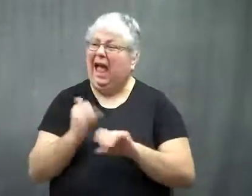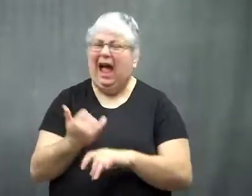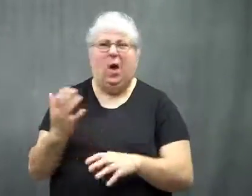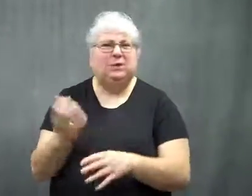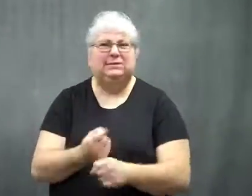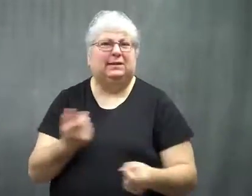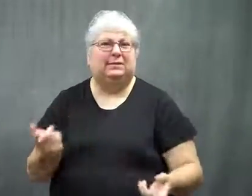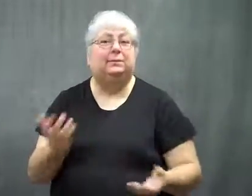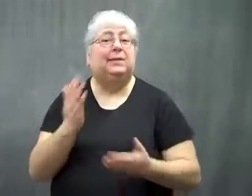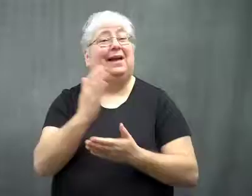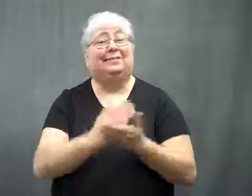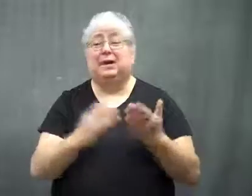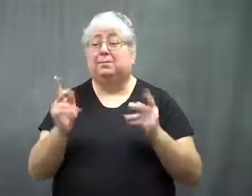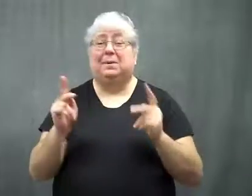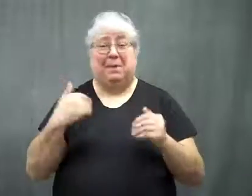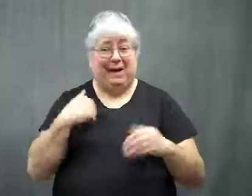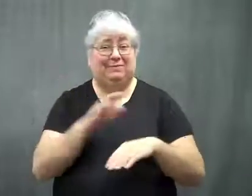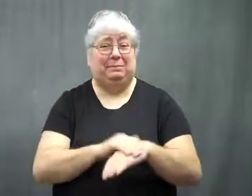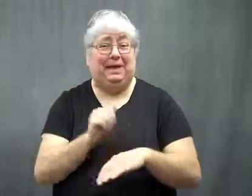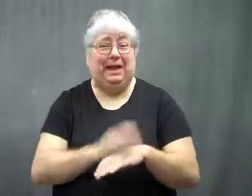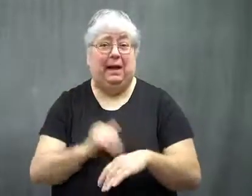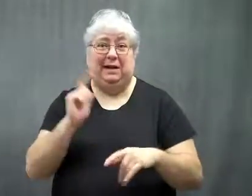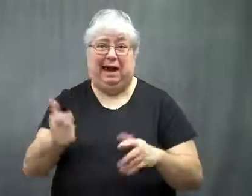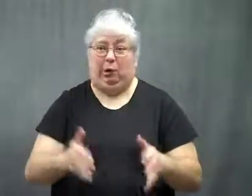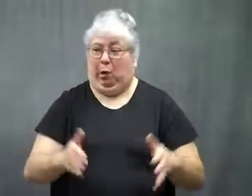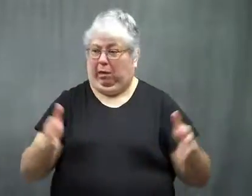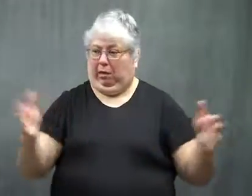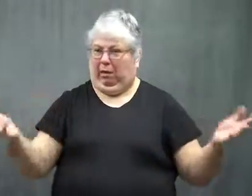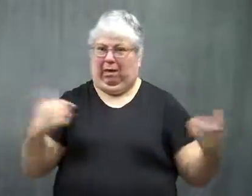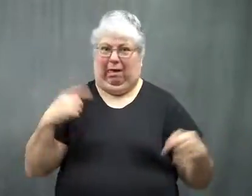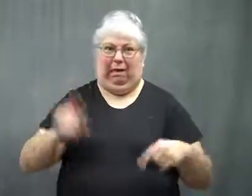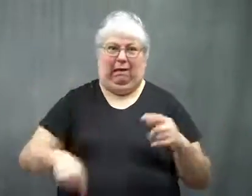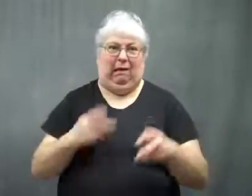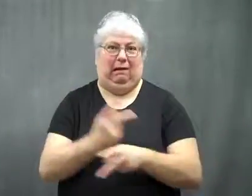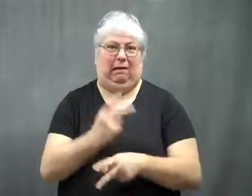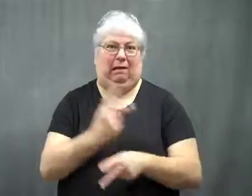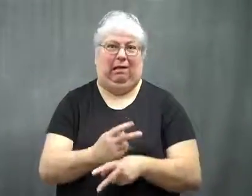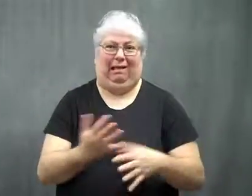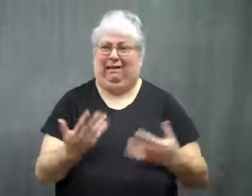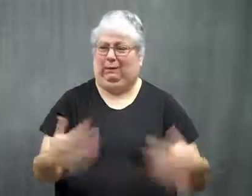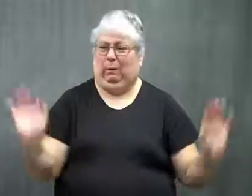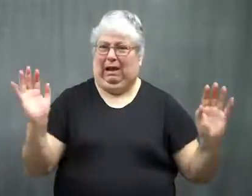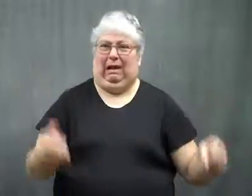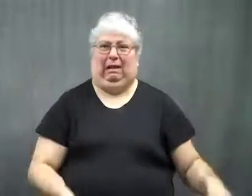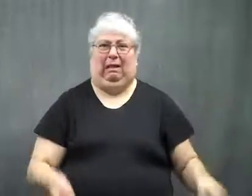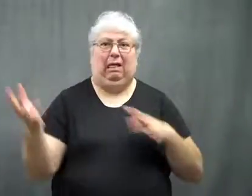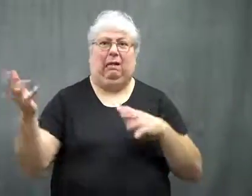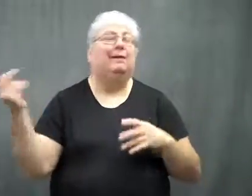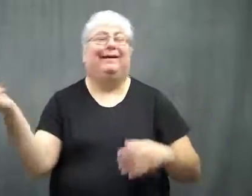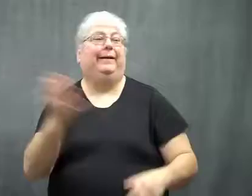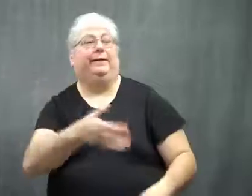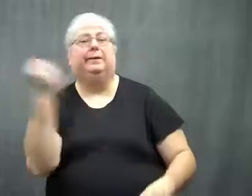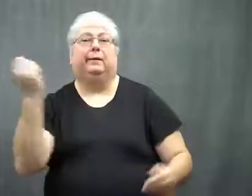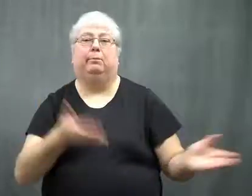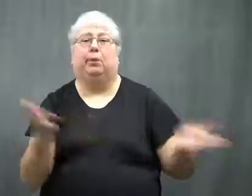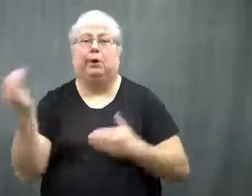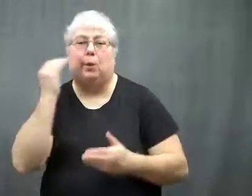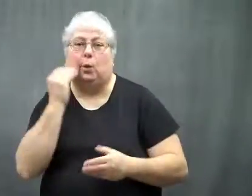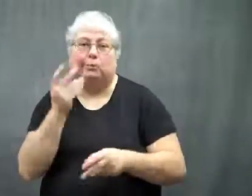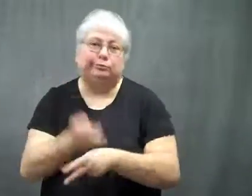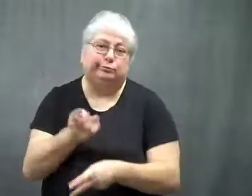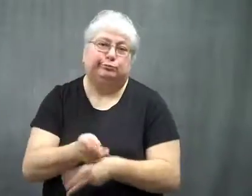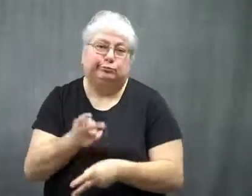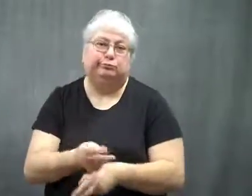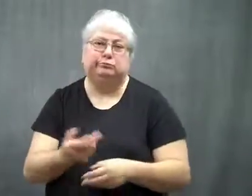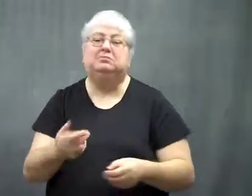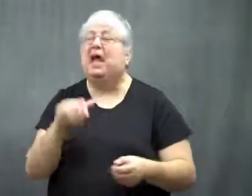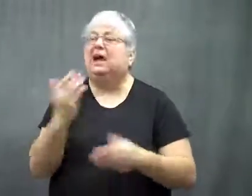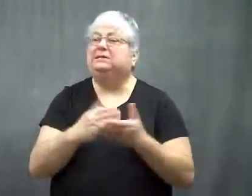Some people would have these as pets, then were no longer able to care for them.